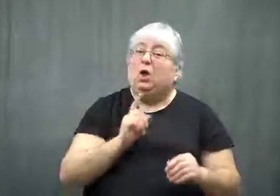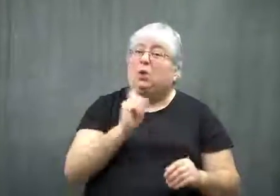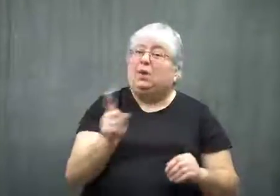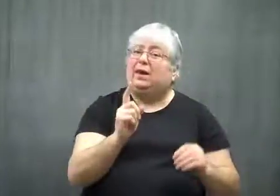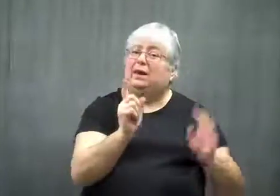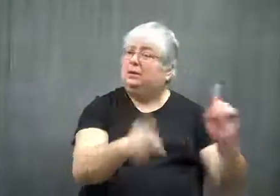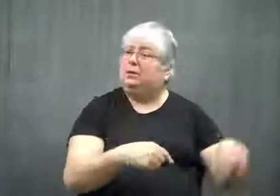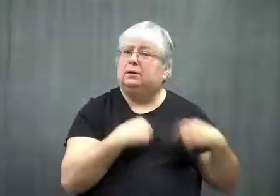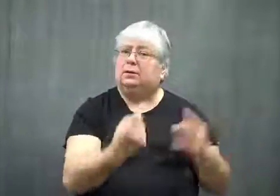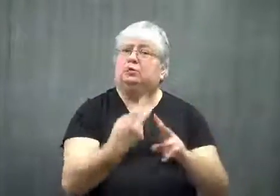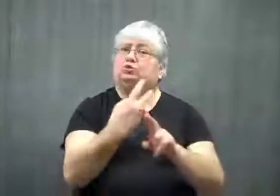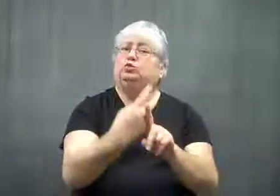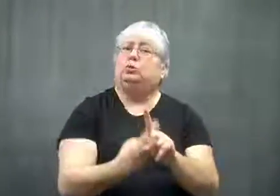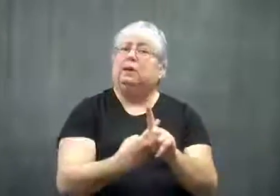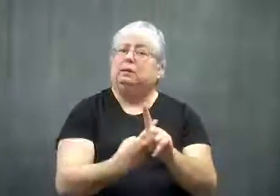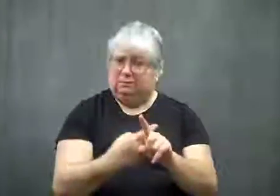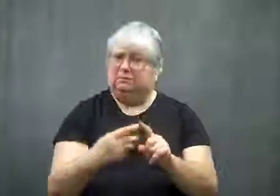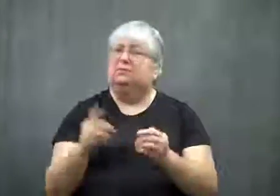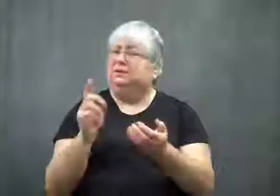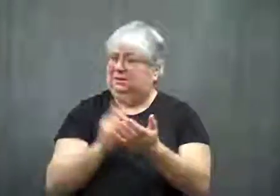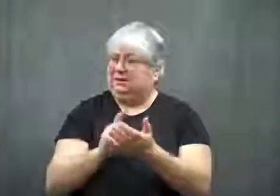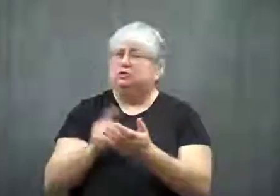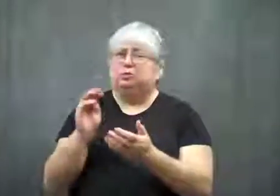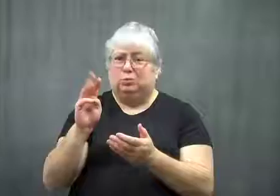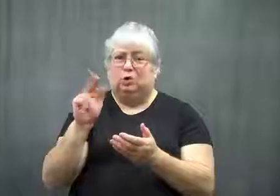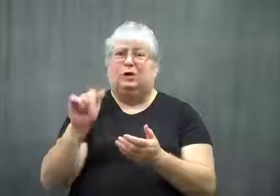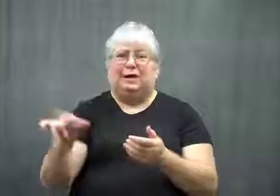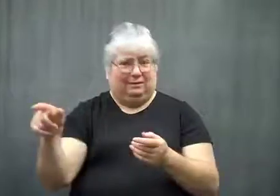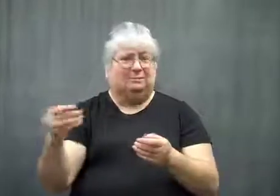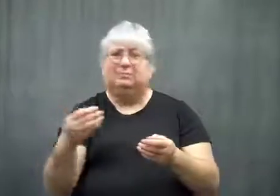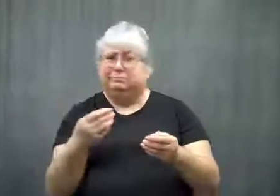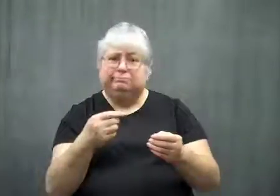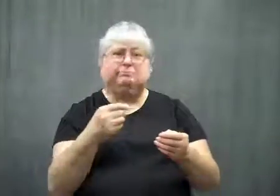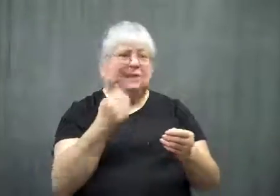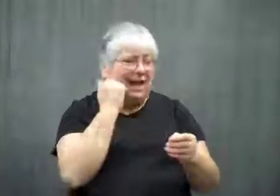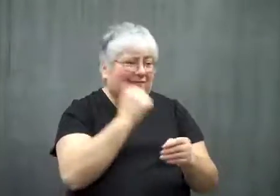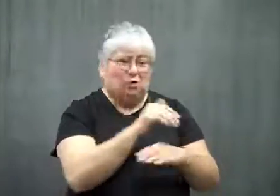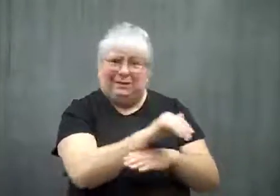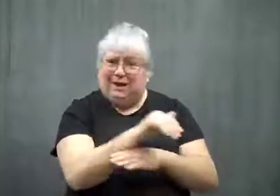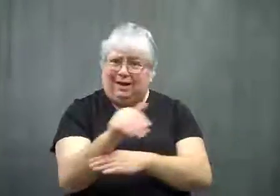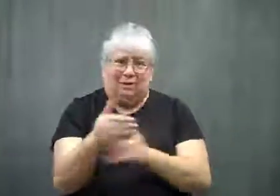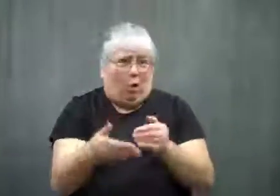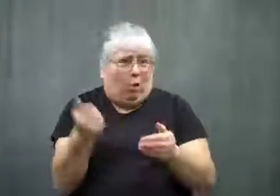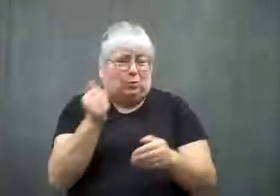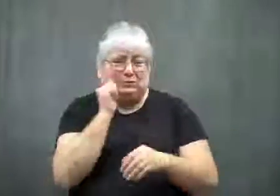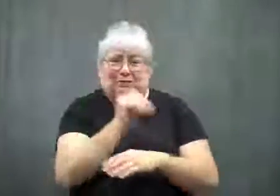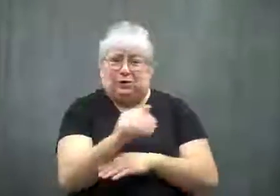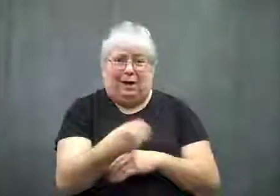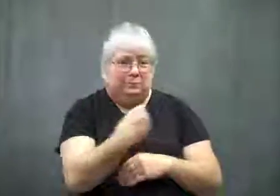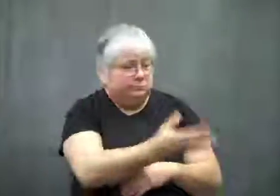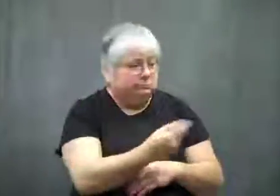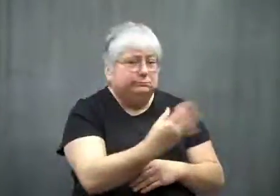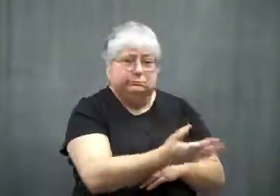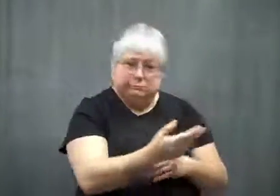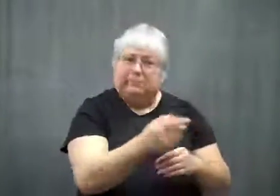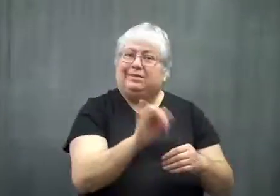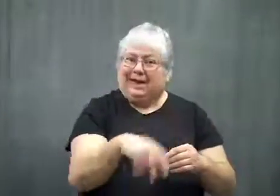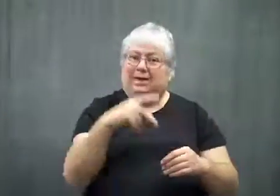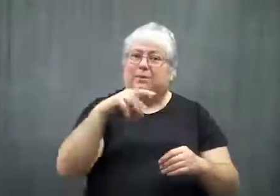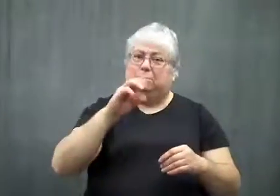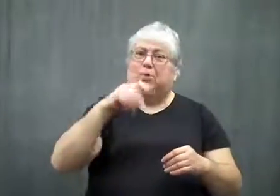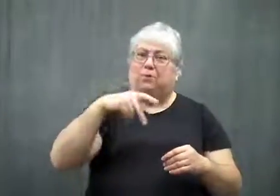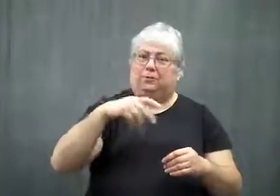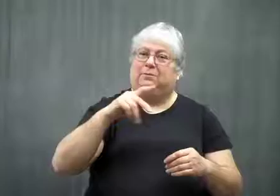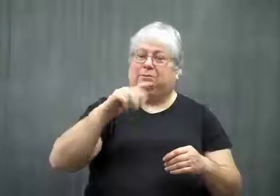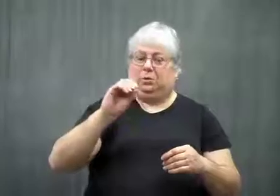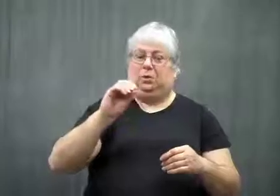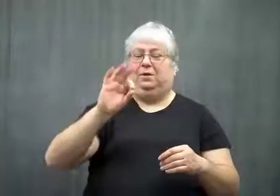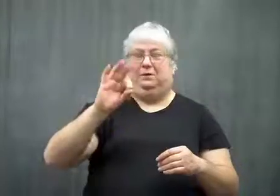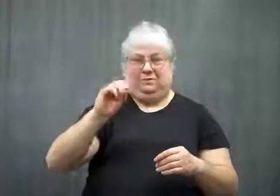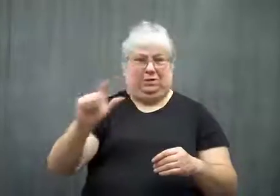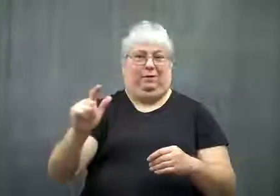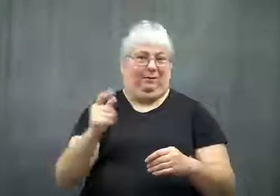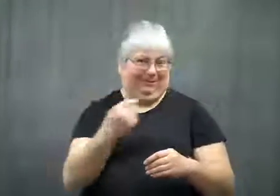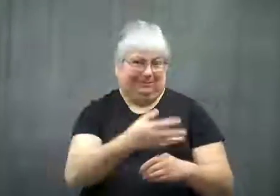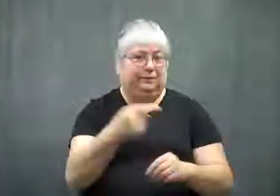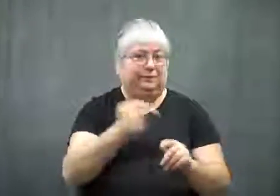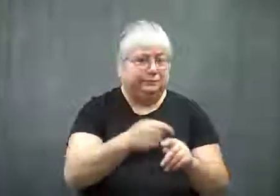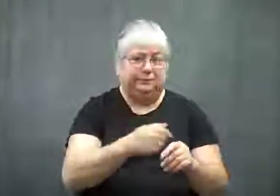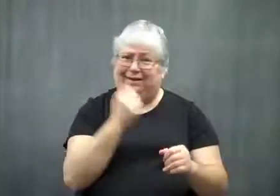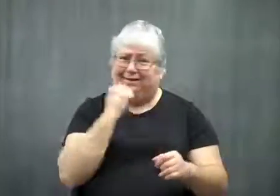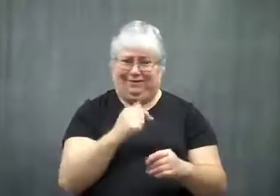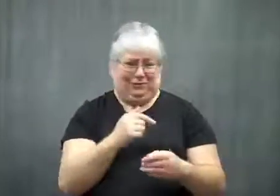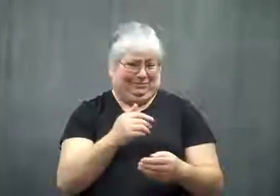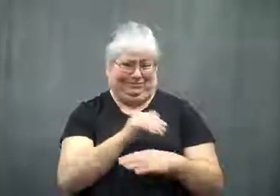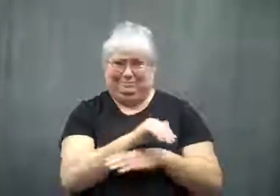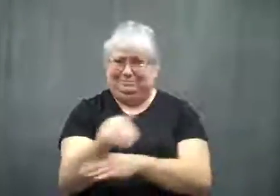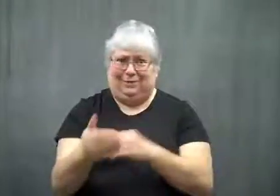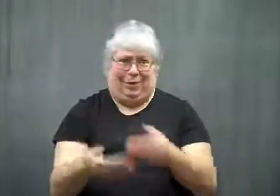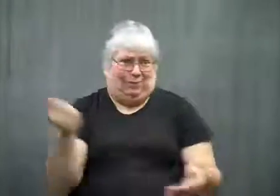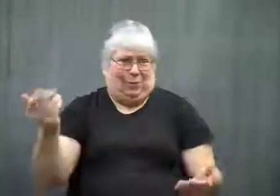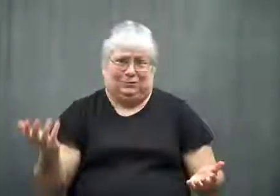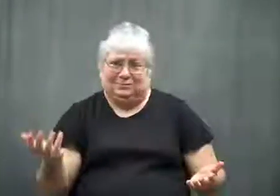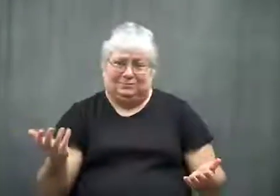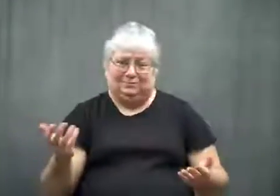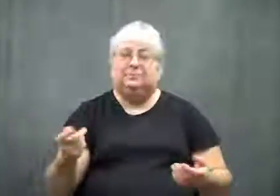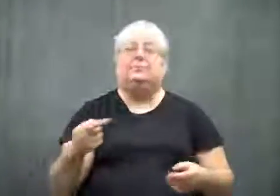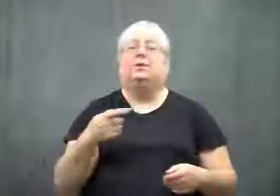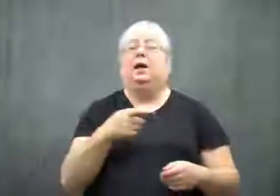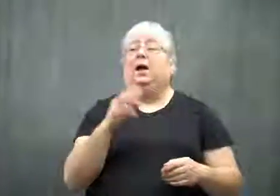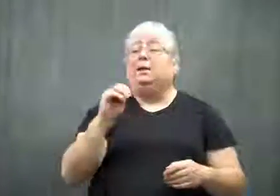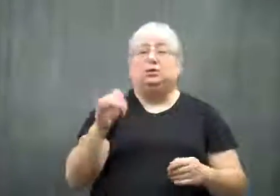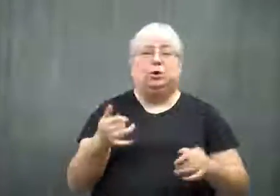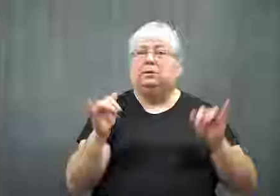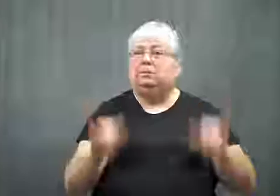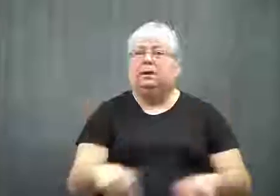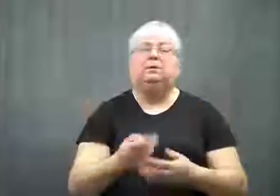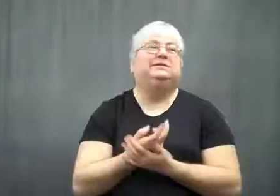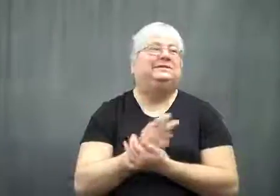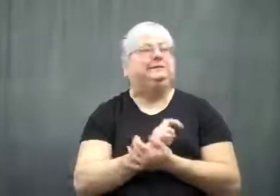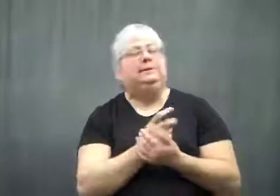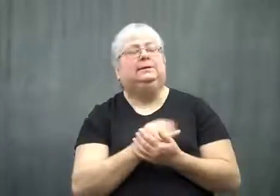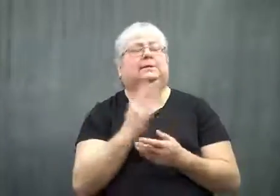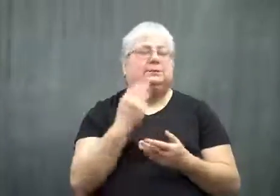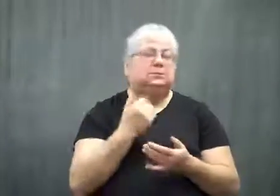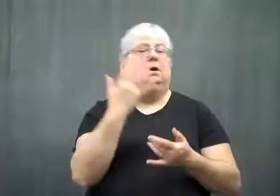Actually, Murray had been giving him Propofol nearly every night for the past two months.